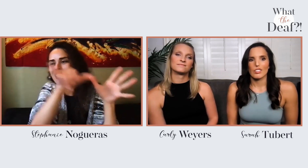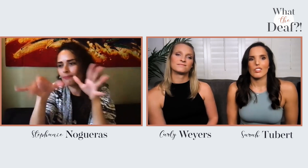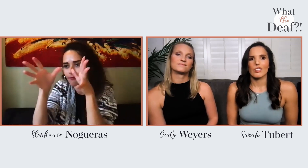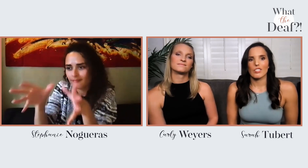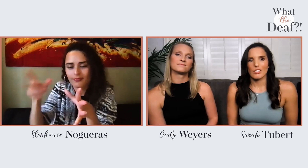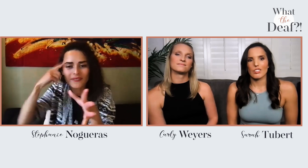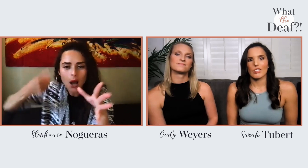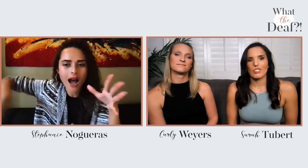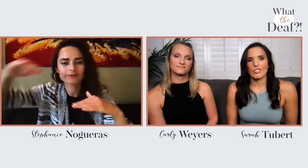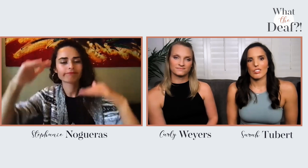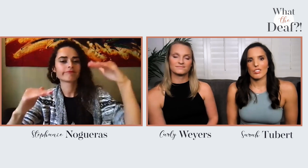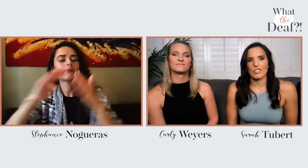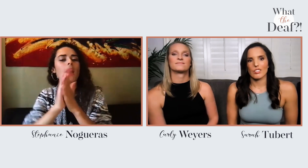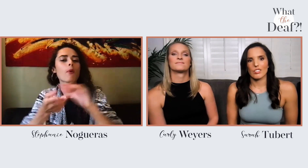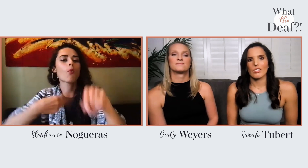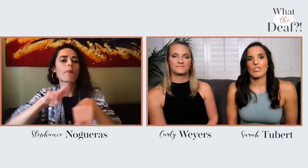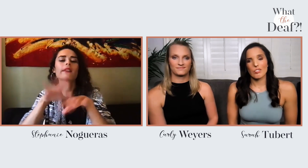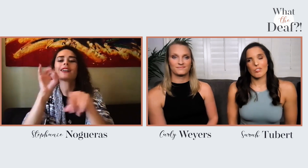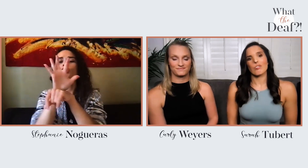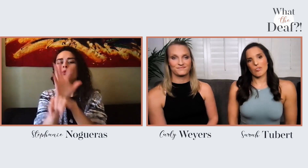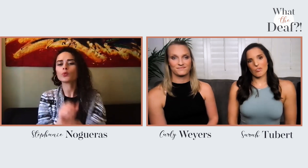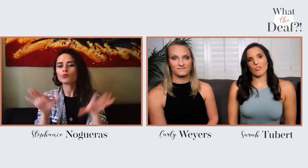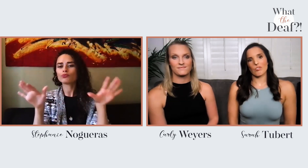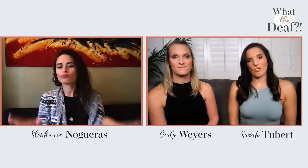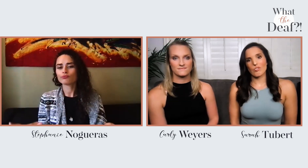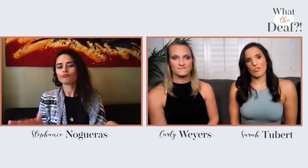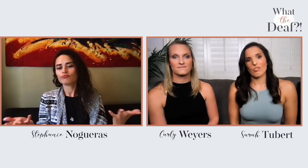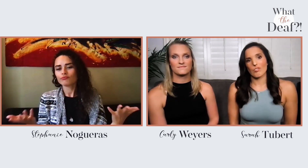and deaf actors should play those deaf roles and we should make that a norm.